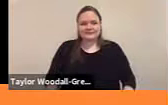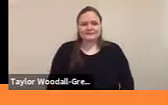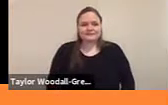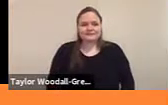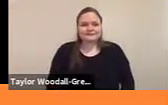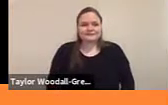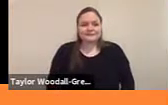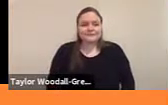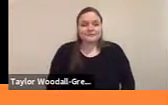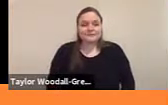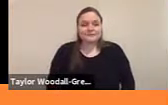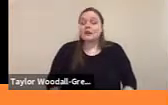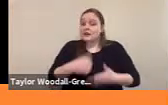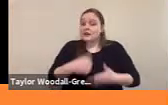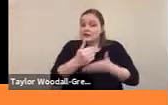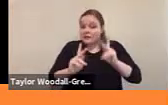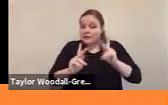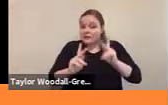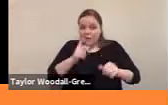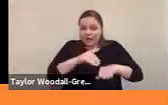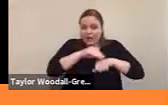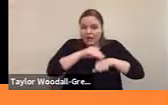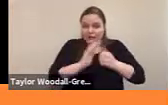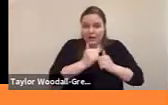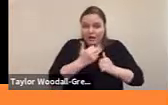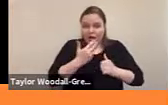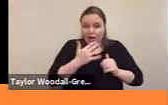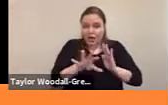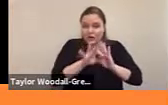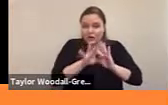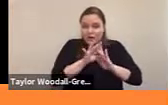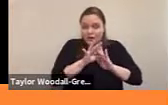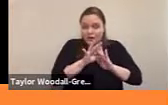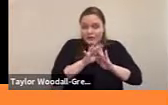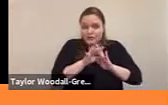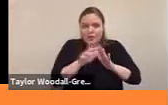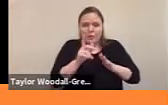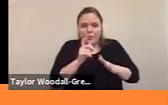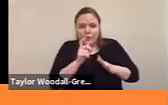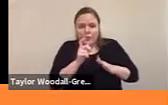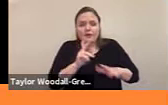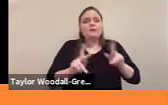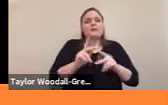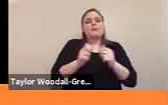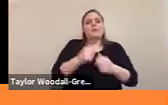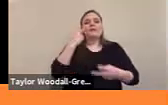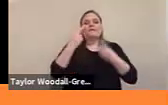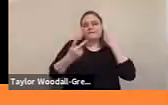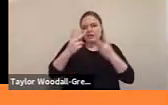Some of the people who are affected by our color choices, are people with a visual disability such as low vision.